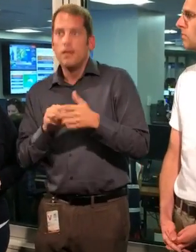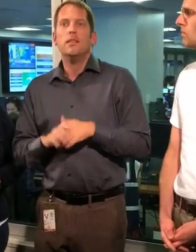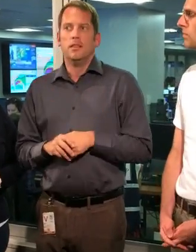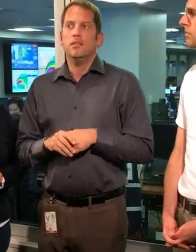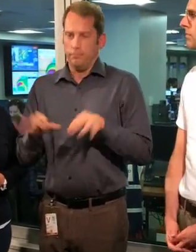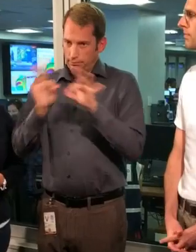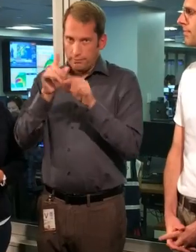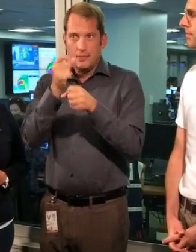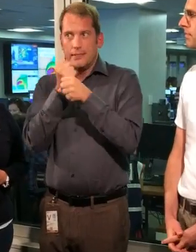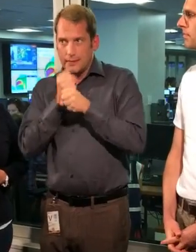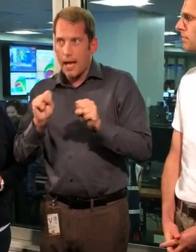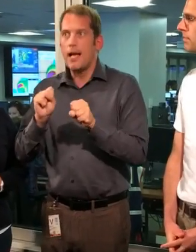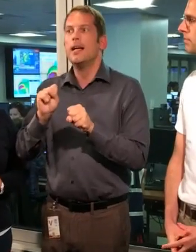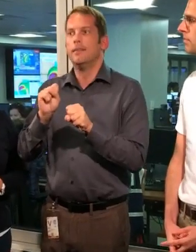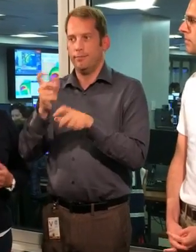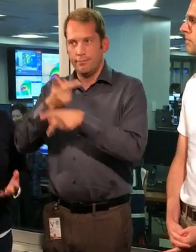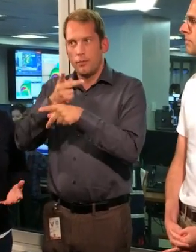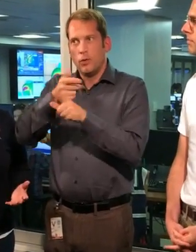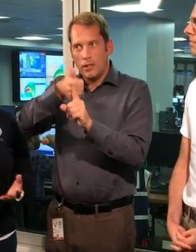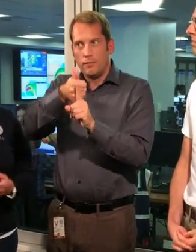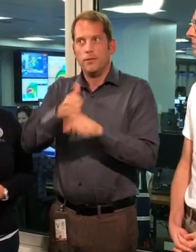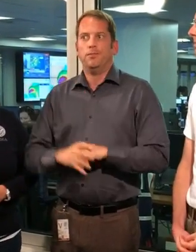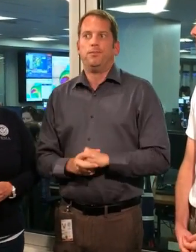care of if your home has been impacted or if you can't get back to your home because